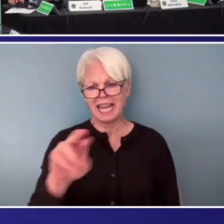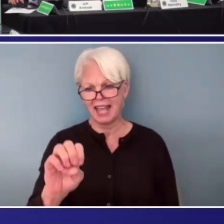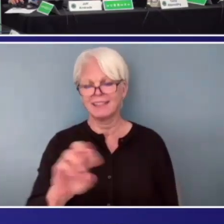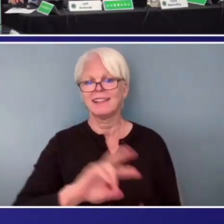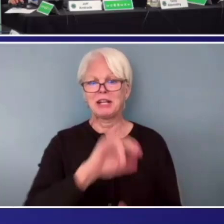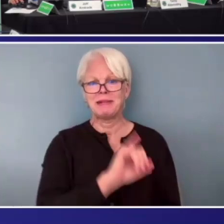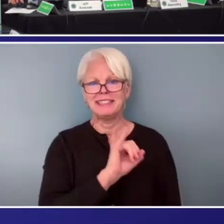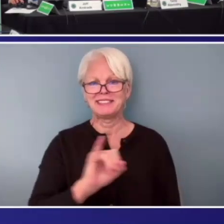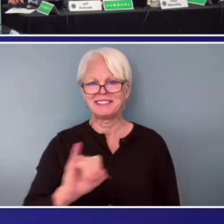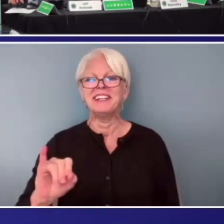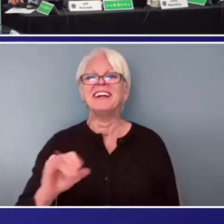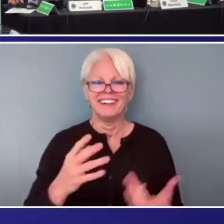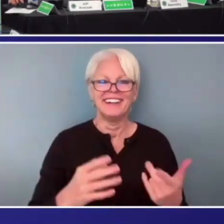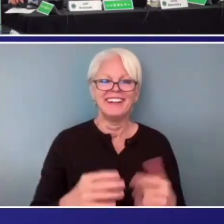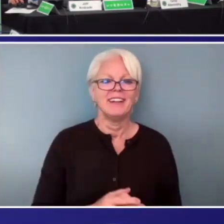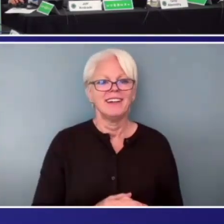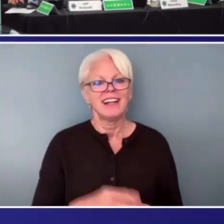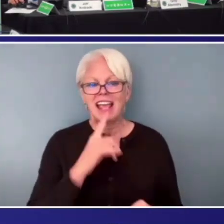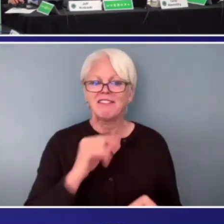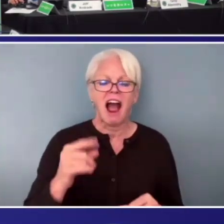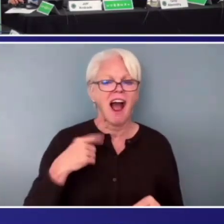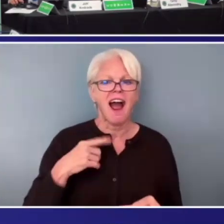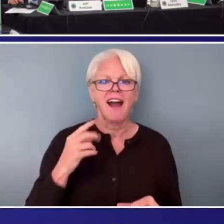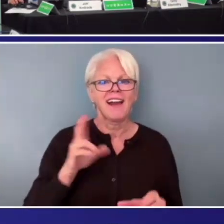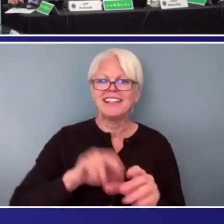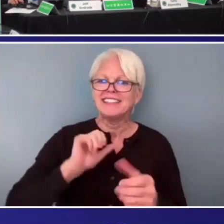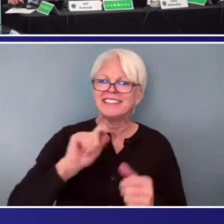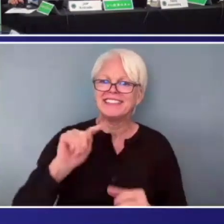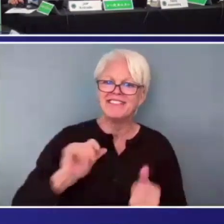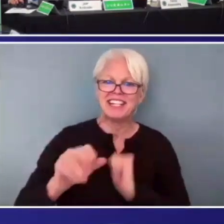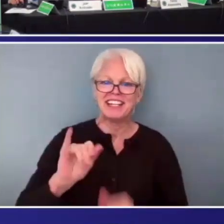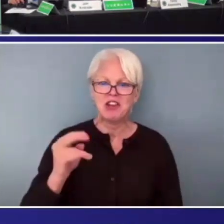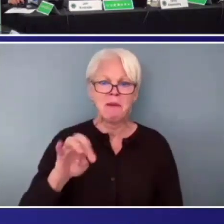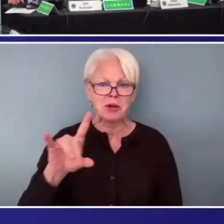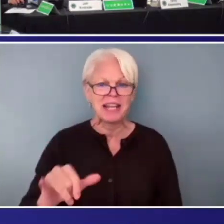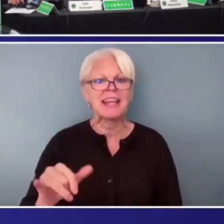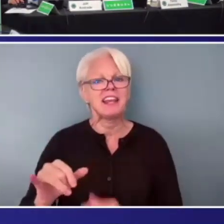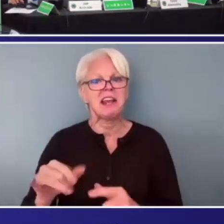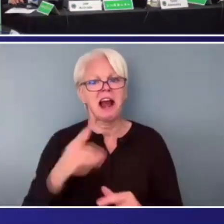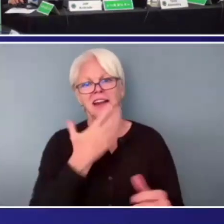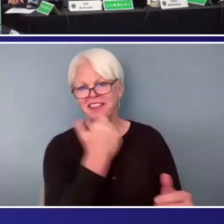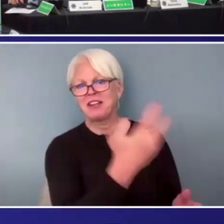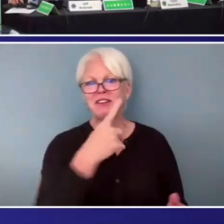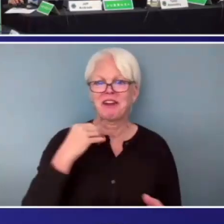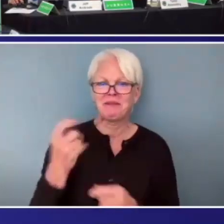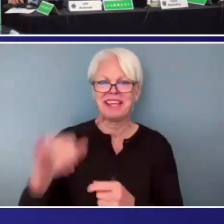from the game show question. Can we go to (4) Romanette one under Grad PLUS and/or Direct Stafford for graduate